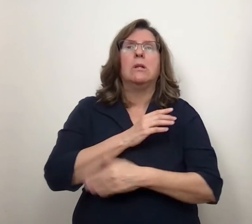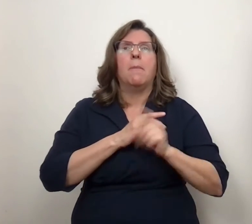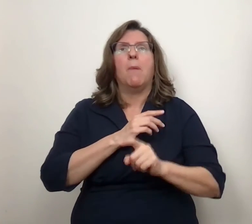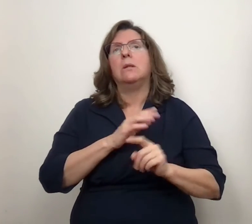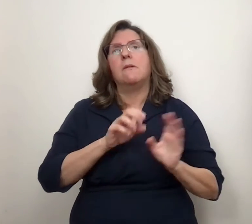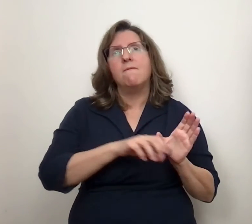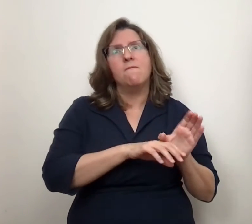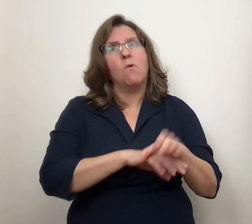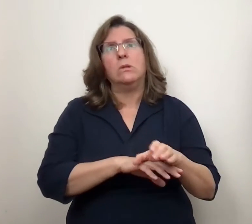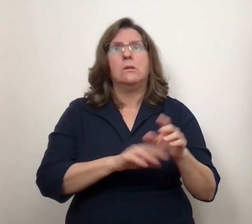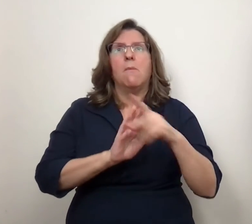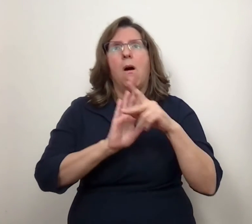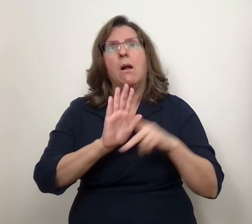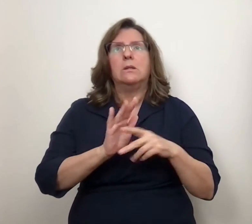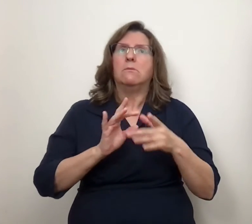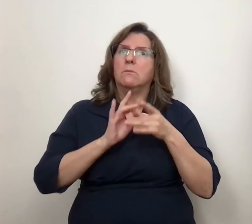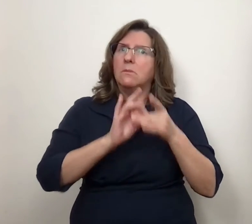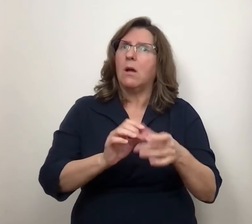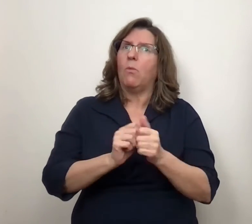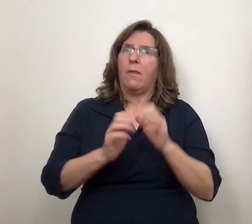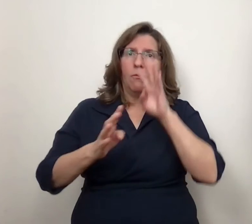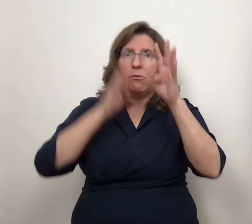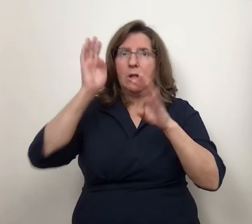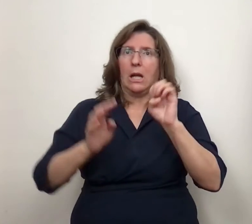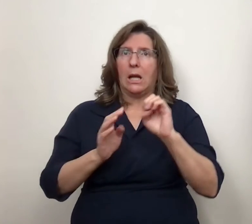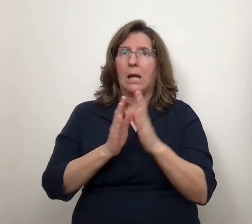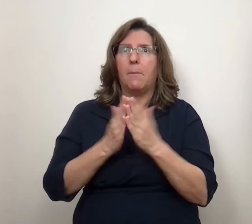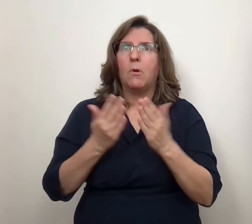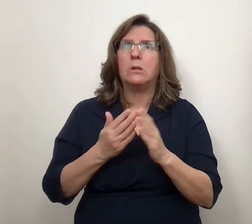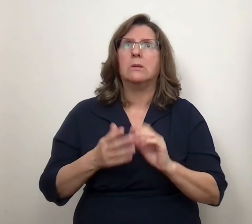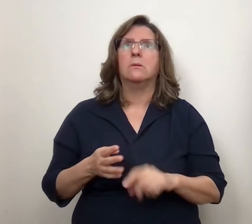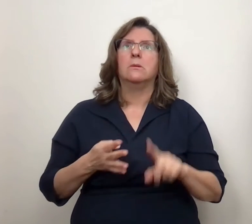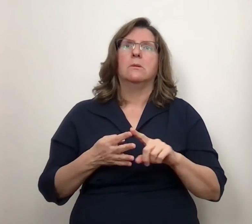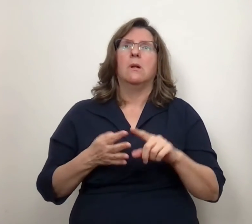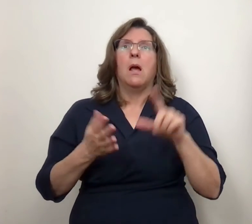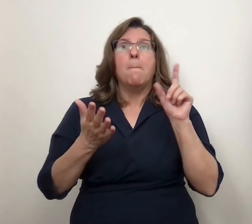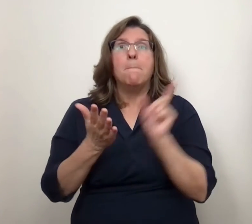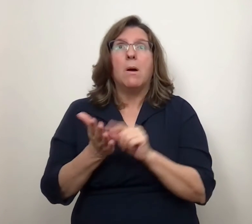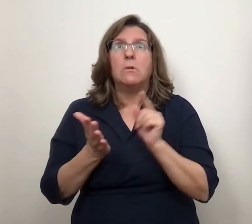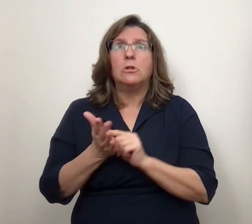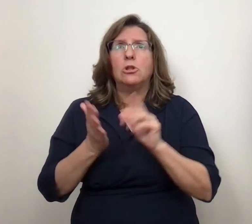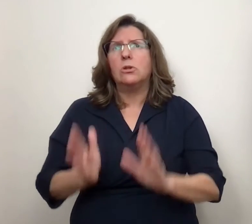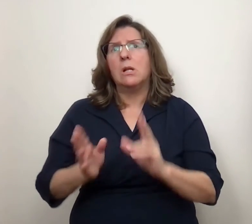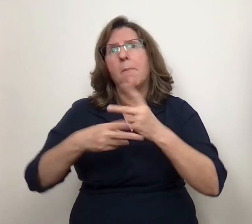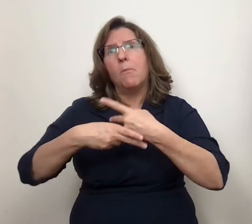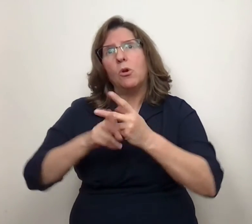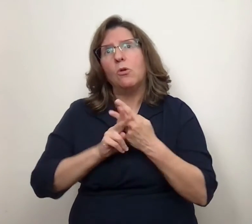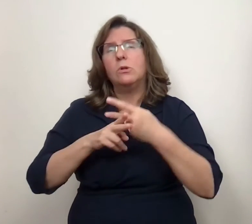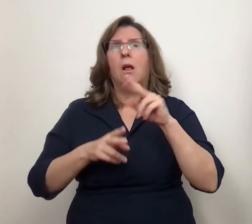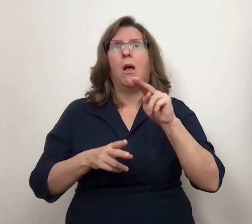Many interactive tools take advantage of visual representations. For example: graphics, video, and editing tools. Ebooks has a number of tools t hat can be used to interactively engage students. All the content on the screen should be language rich. Not eye candy! Content should support language acquisition. The design should challenge the learner enough